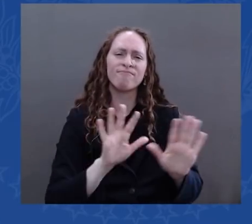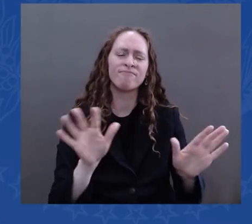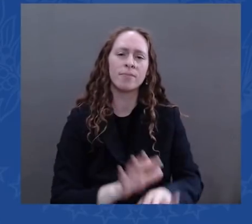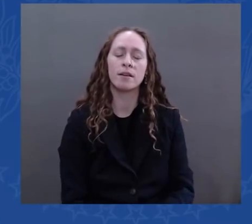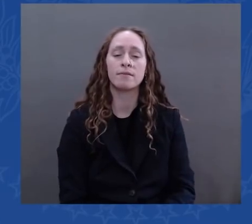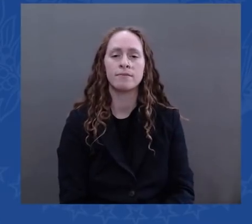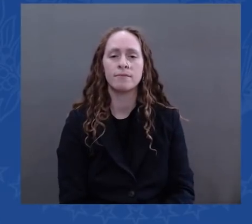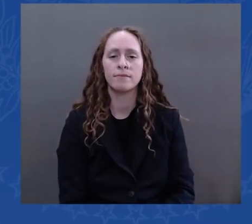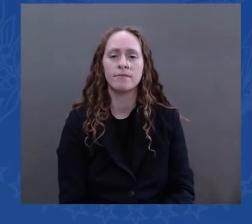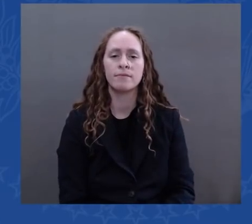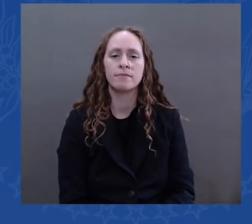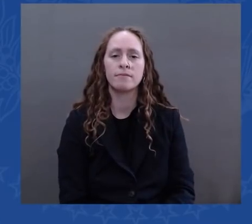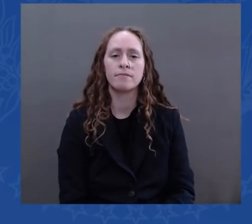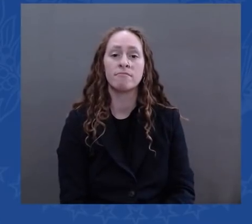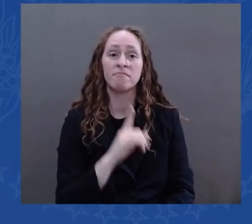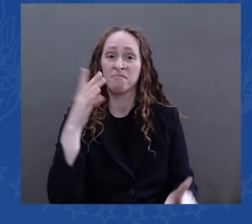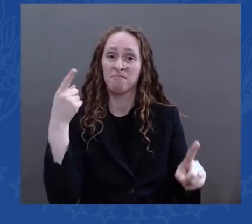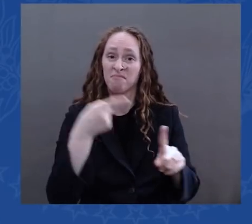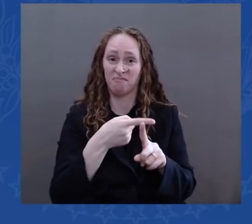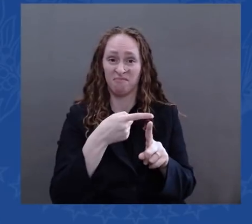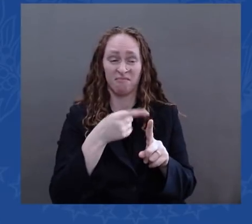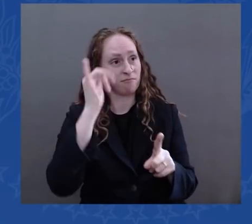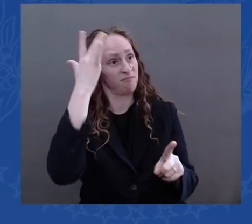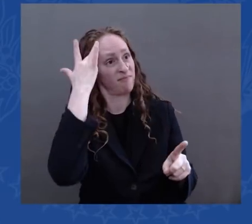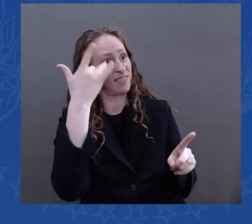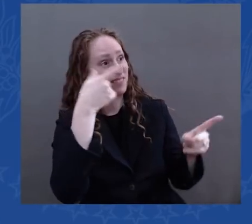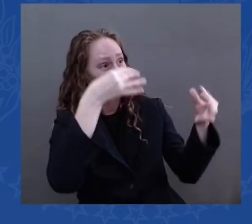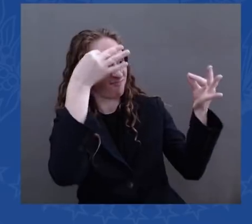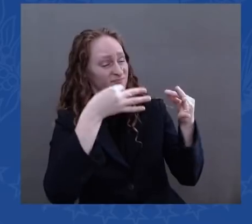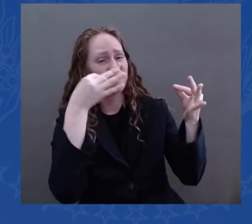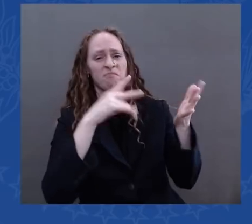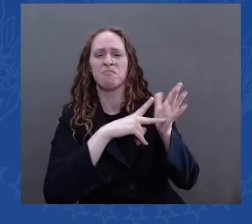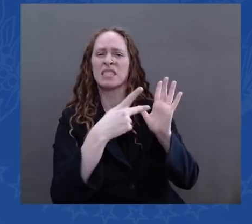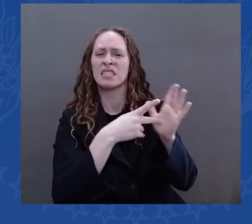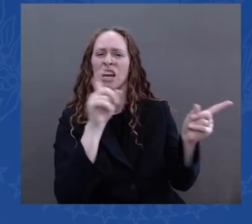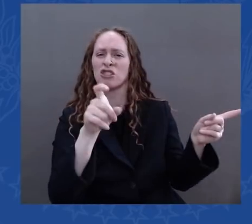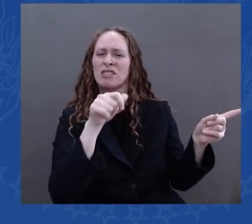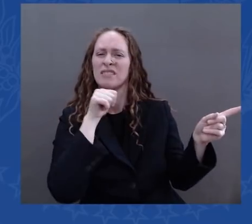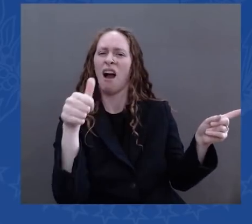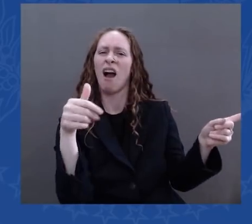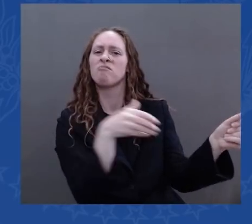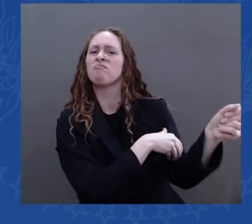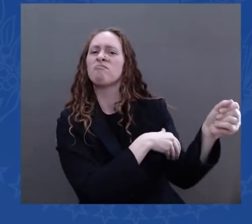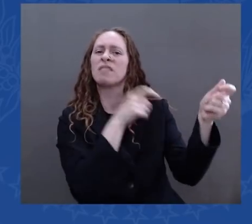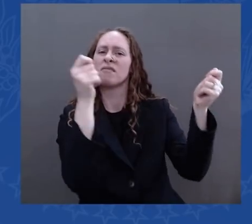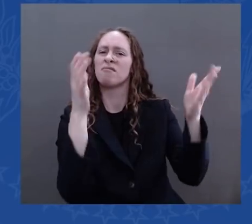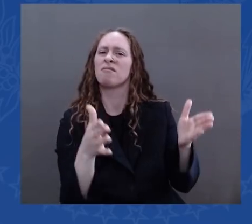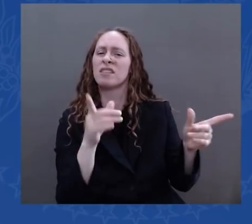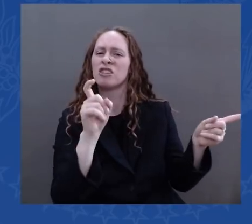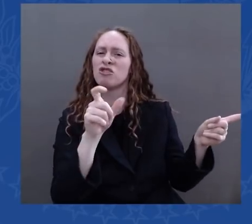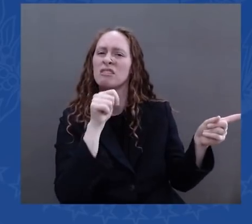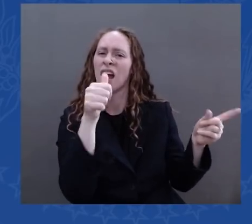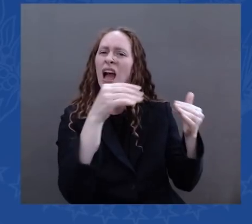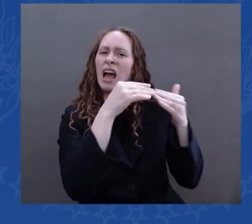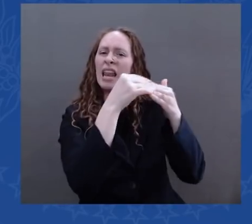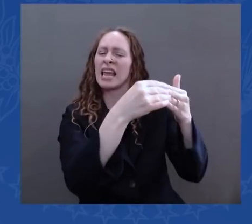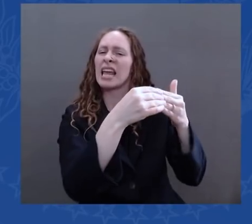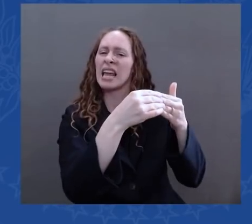shouldn't be ruling countries, but they do. The fact they do -- but it doesn't mean I can't express my outrage about it. Last question. The Press: Mr. President, thank you.